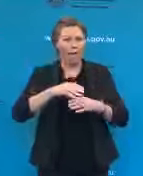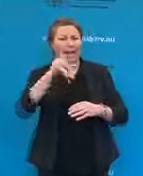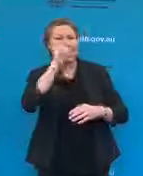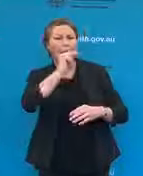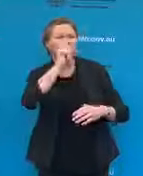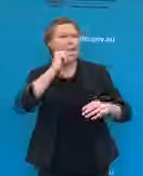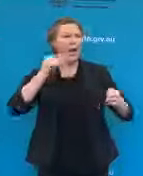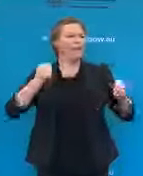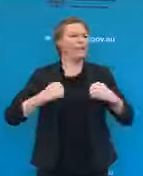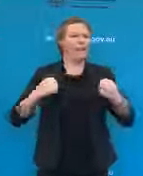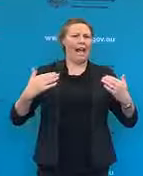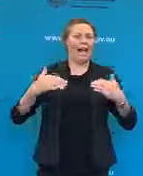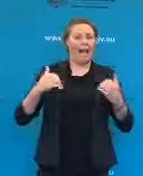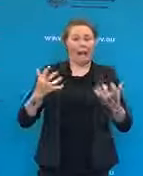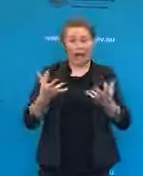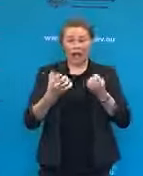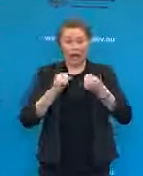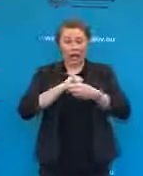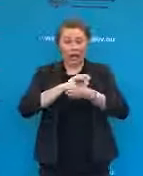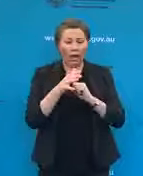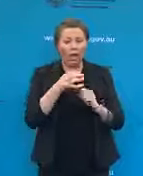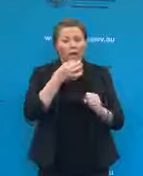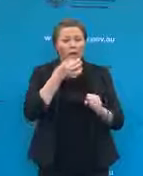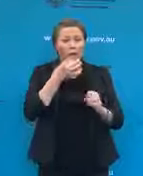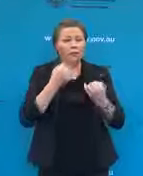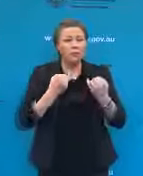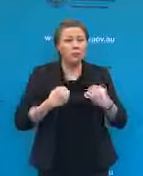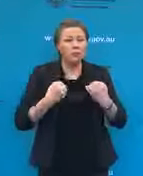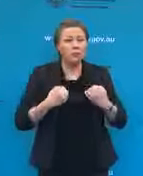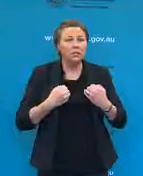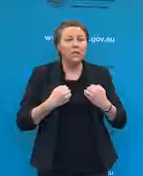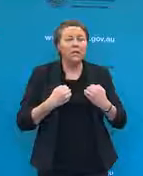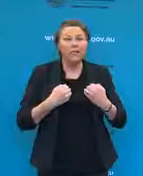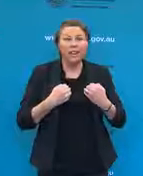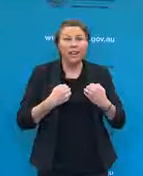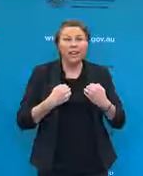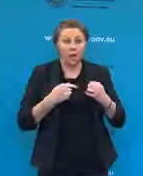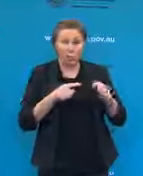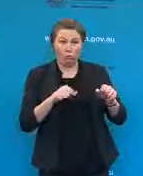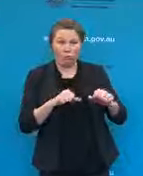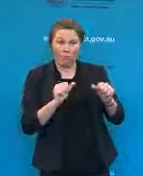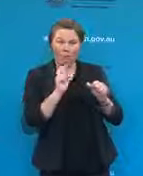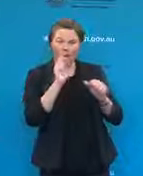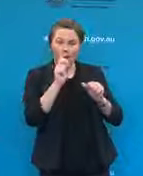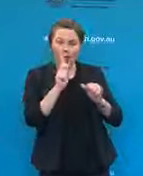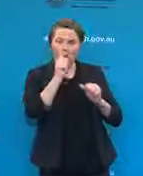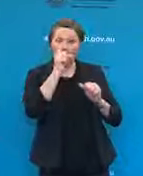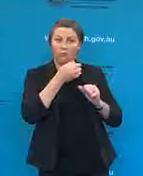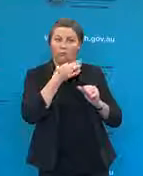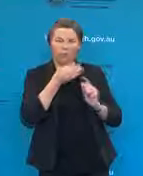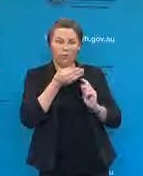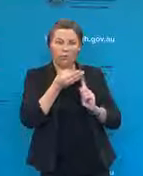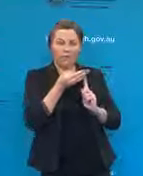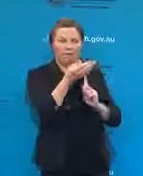who might get mildly unwell, except that they are the ones who transmit and they're the ones who can infect the elderly and the vulnerable and they're